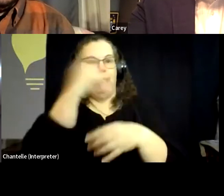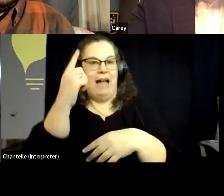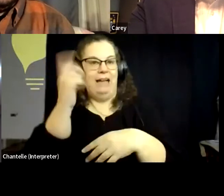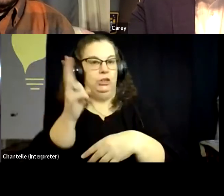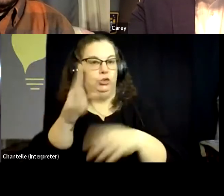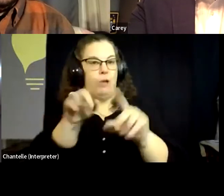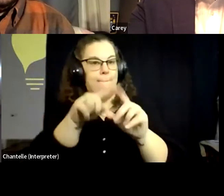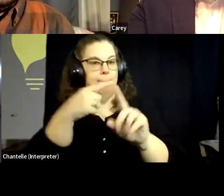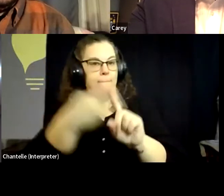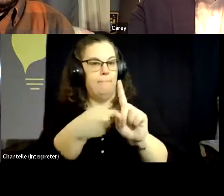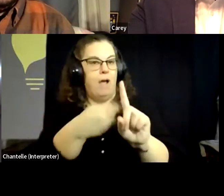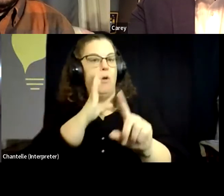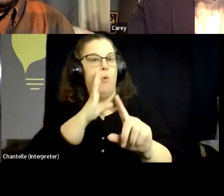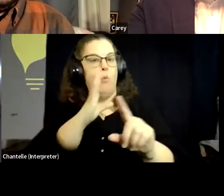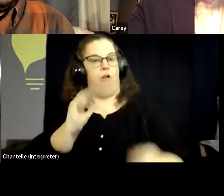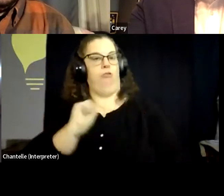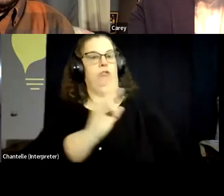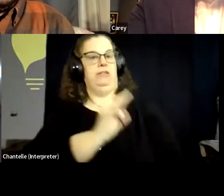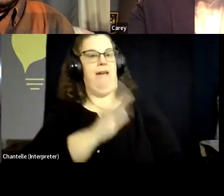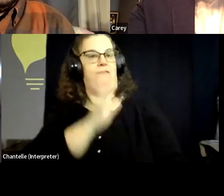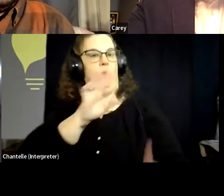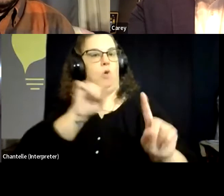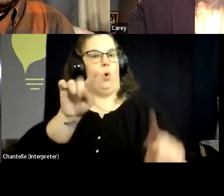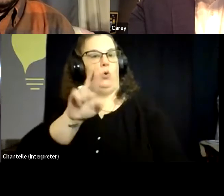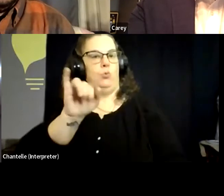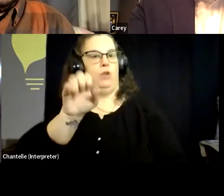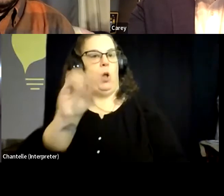in St. Louis, the museum on black history